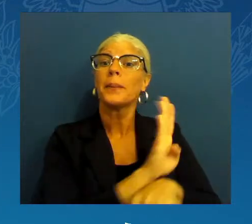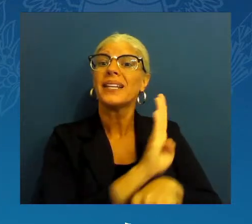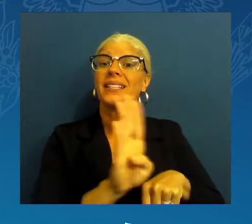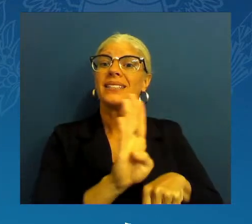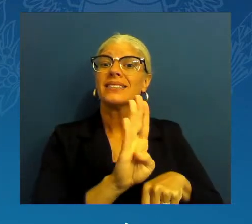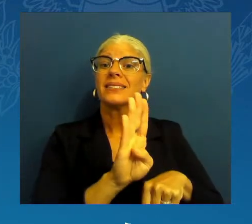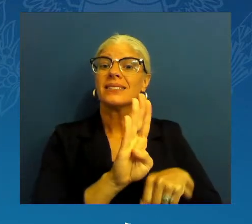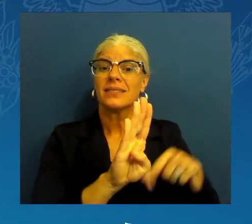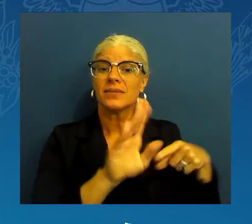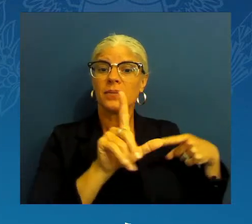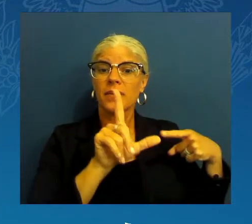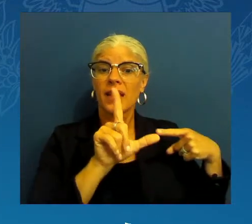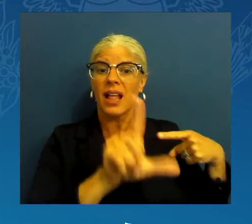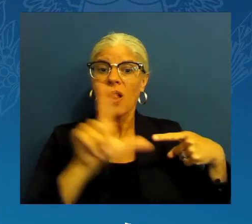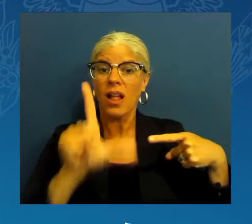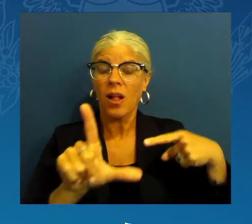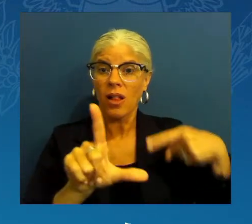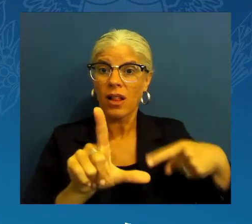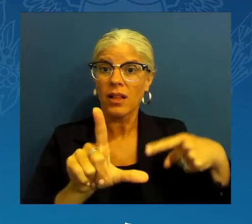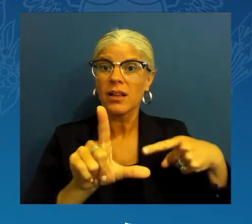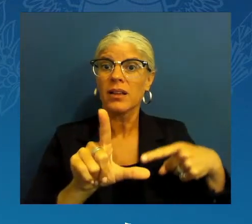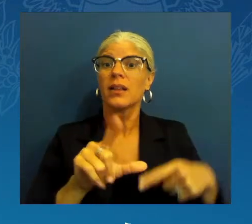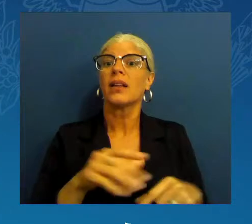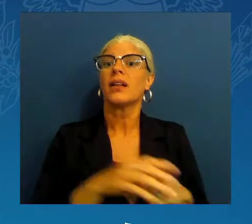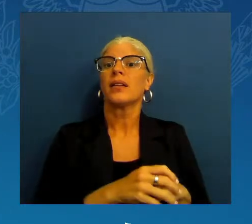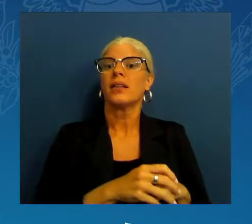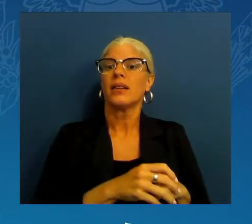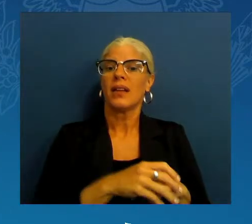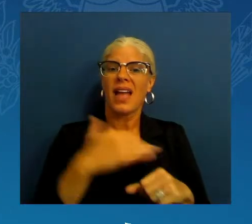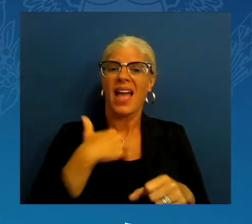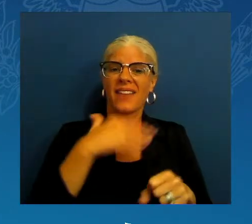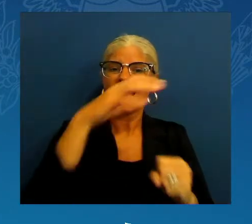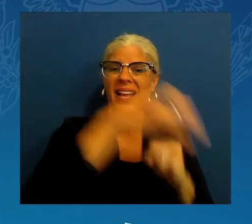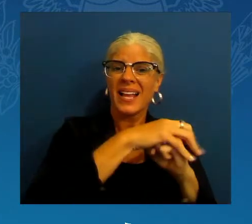and cap the cost of prescription drugs for all Americans.